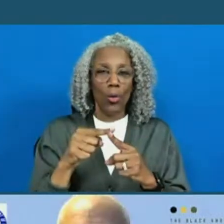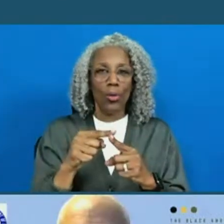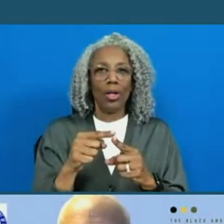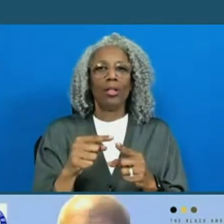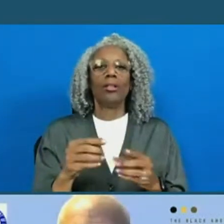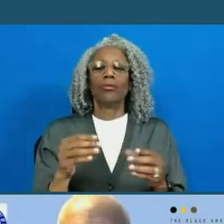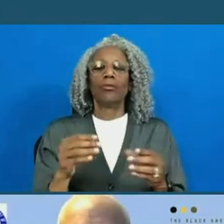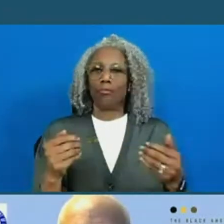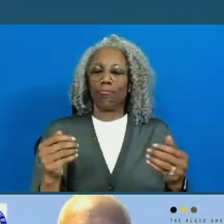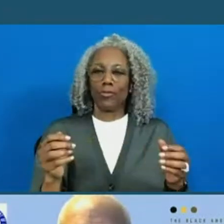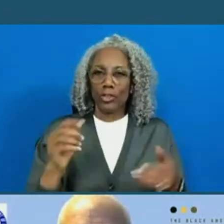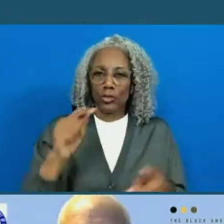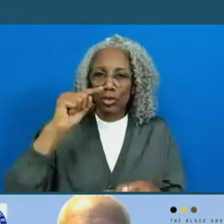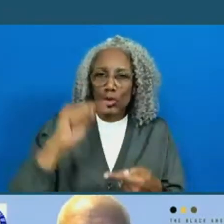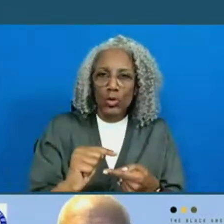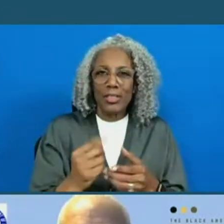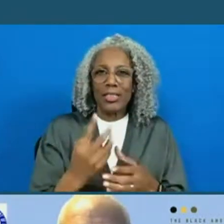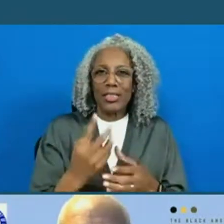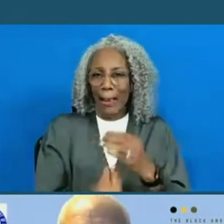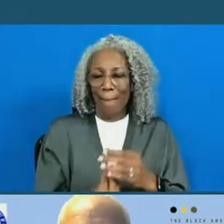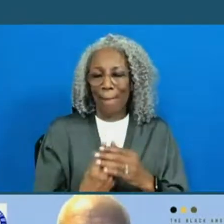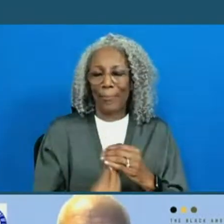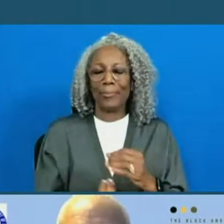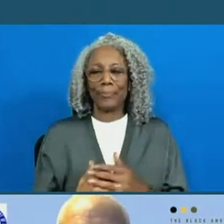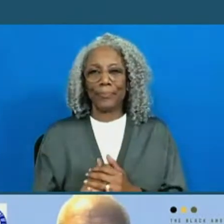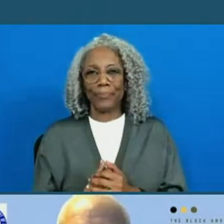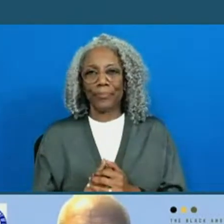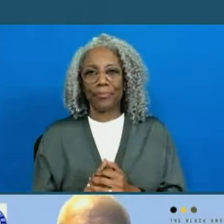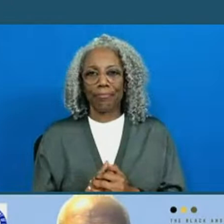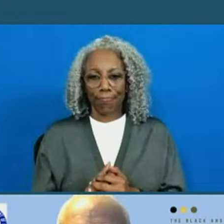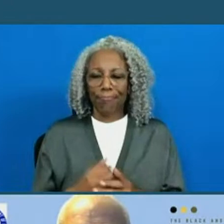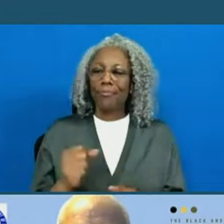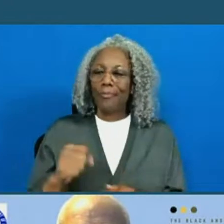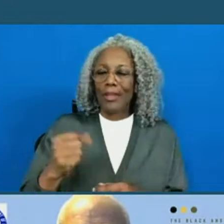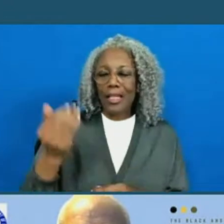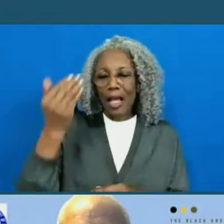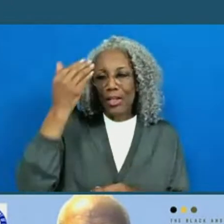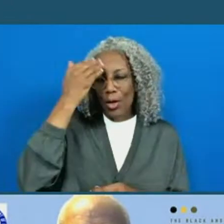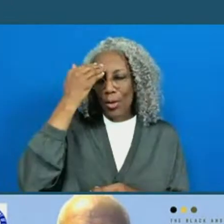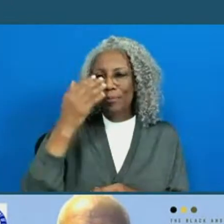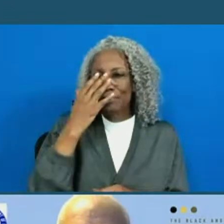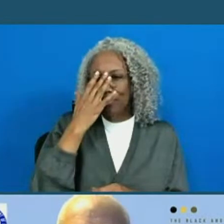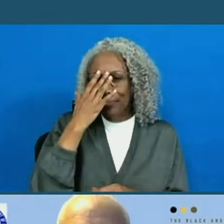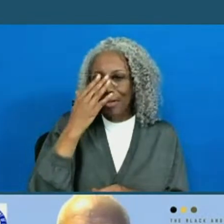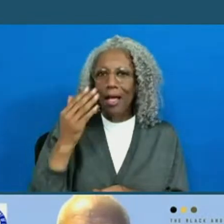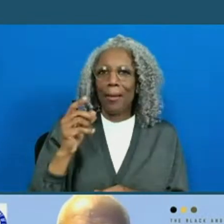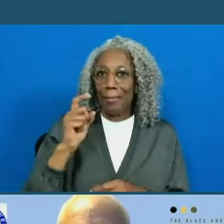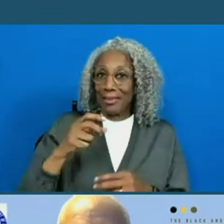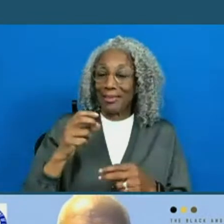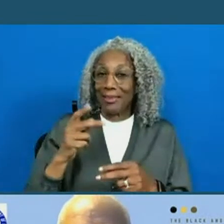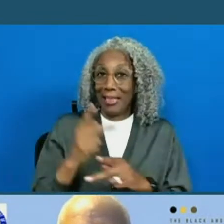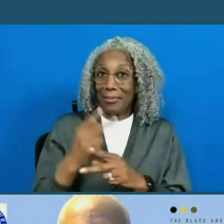that we see close the very gaps that you're speing . I appreciate that response, Doctor